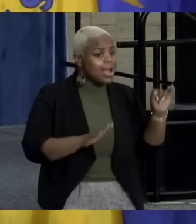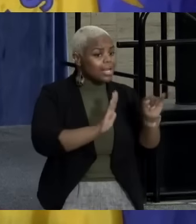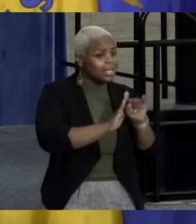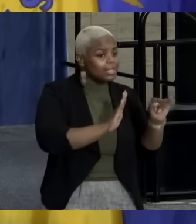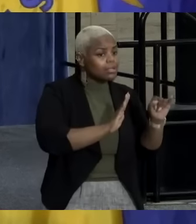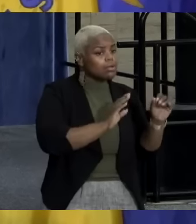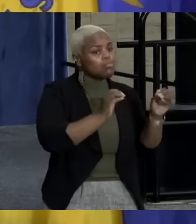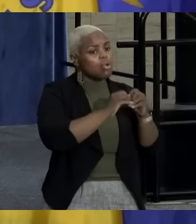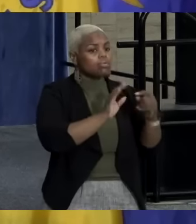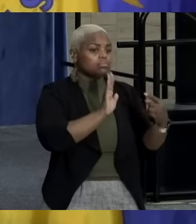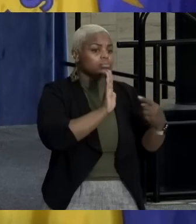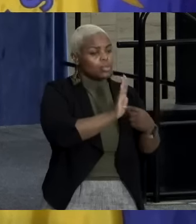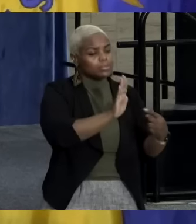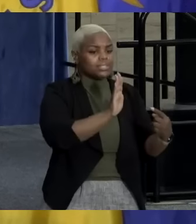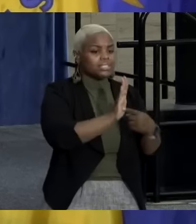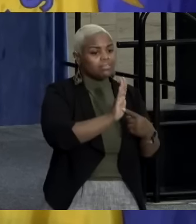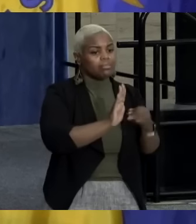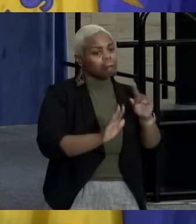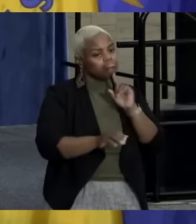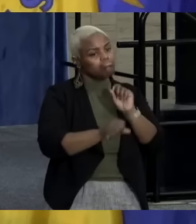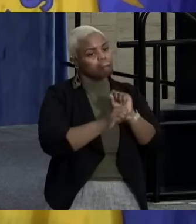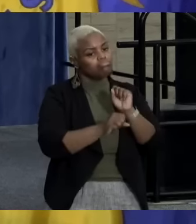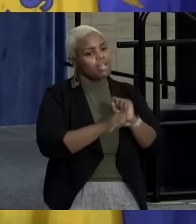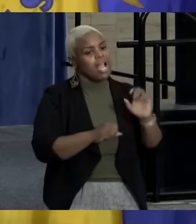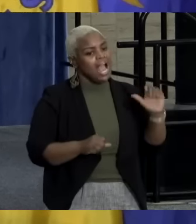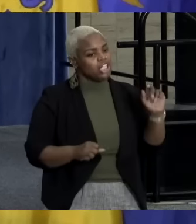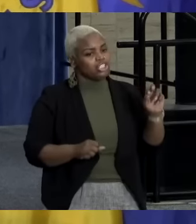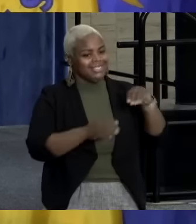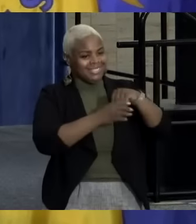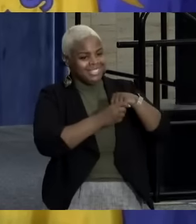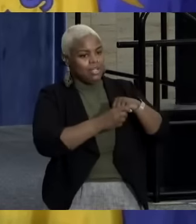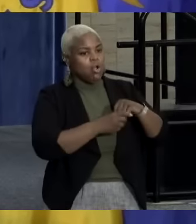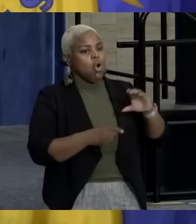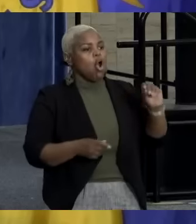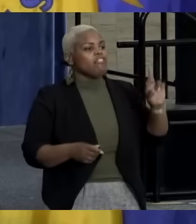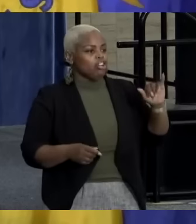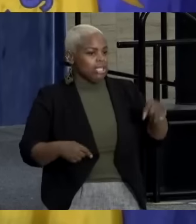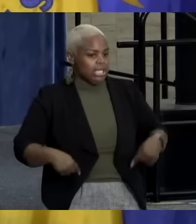of the intrinsic estrogen produced by the ovaries. Again, we'll leave that up to individual doctors.